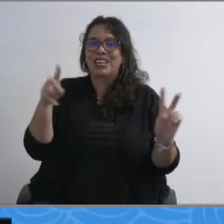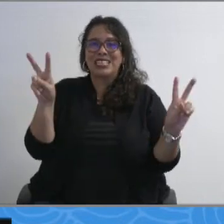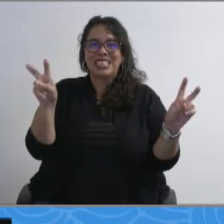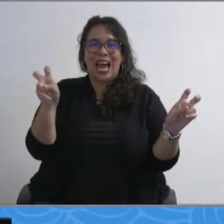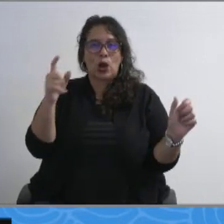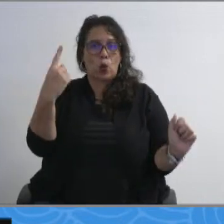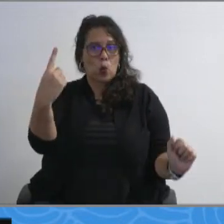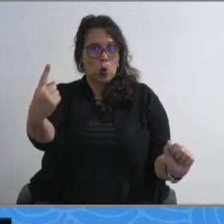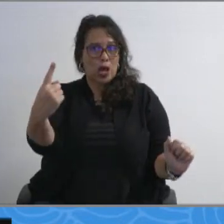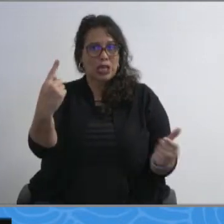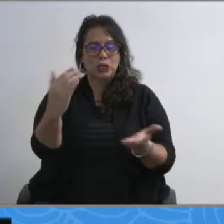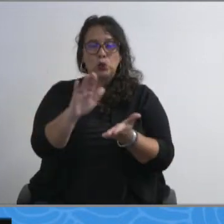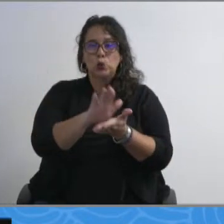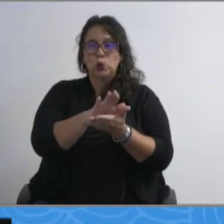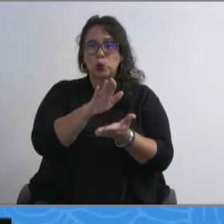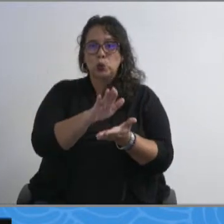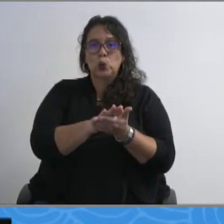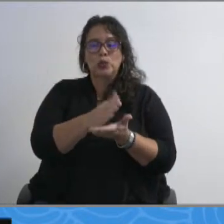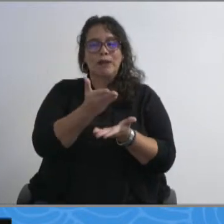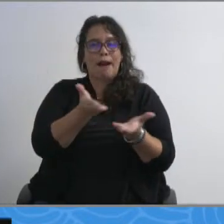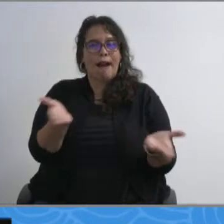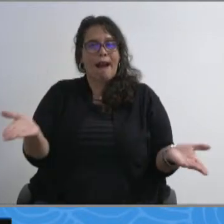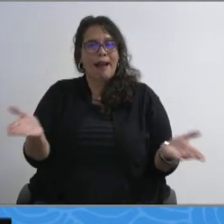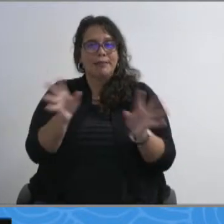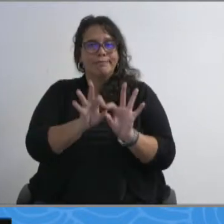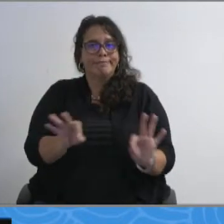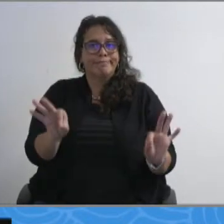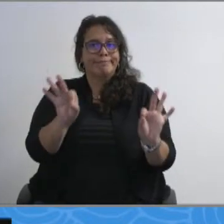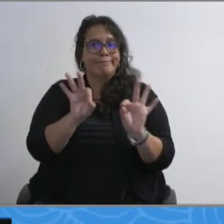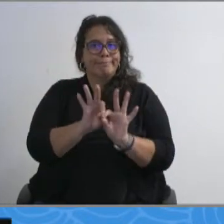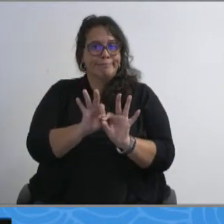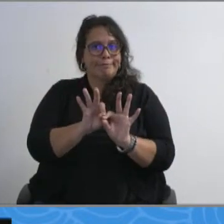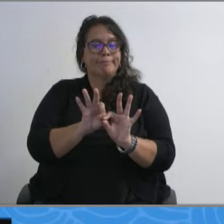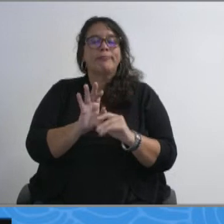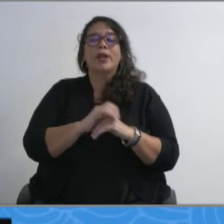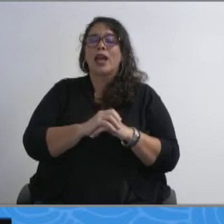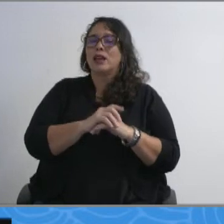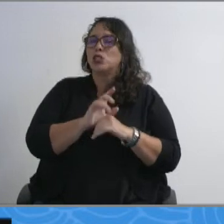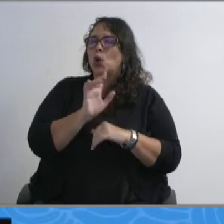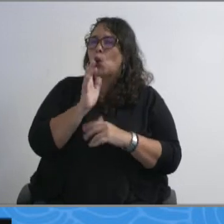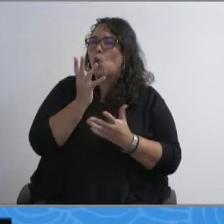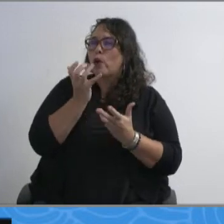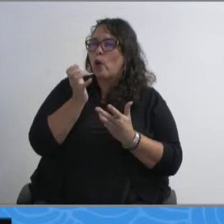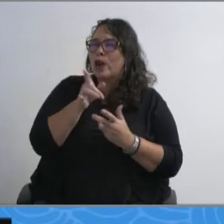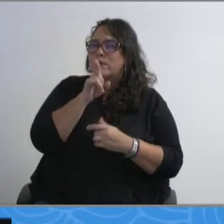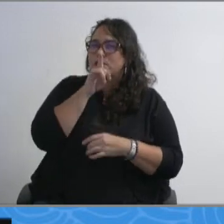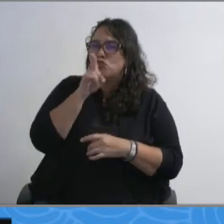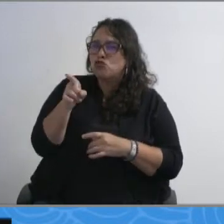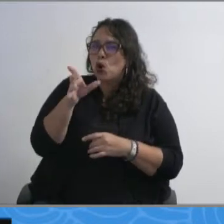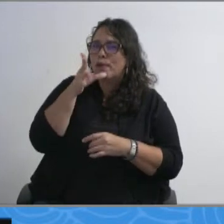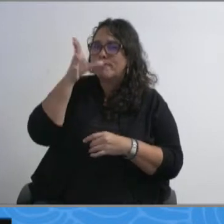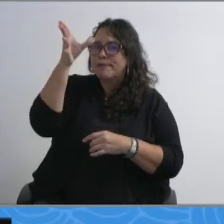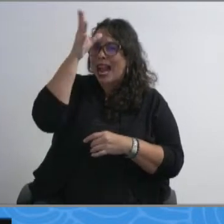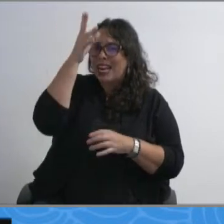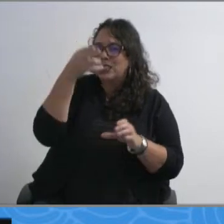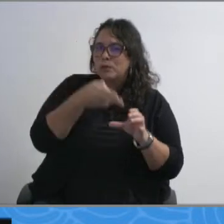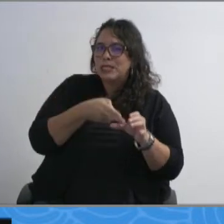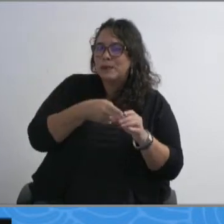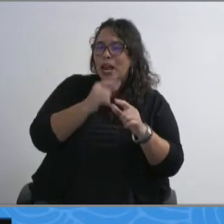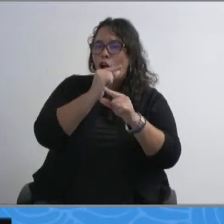school and items that are pertinent to them. And so, we wanna make sure that our parents are participating, our guardians are participating,